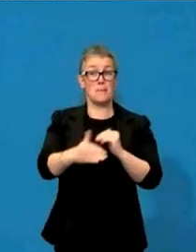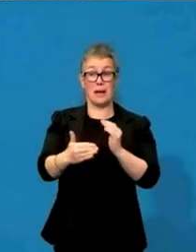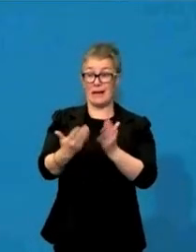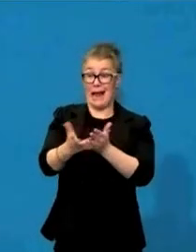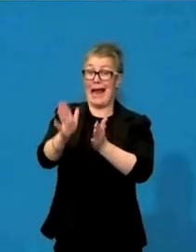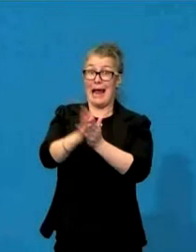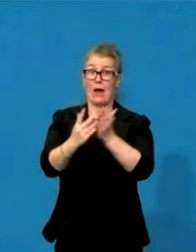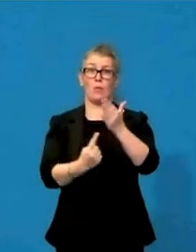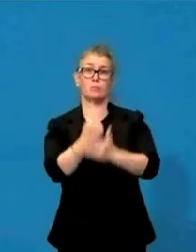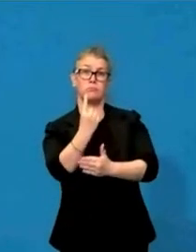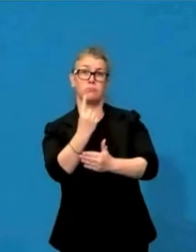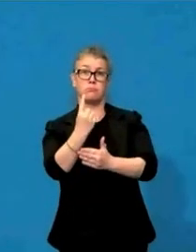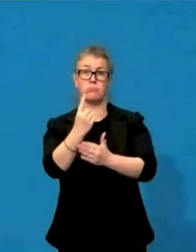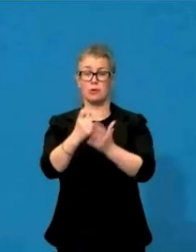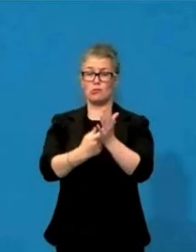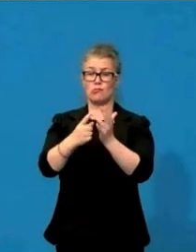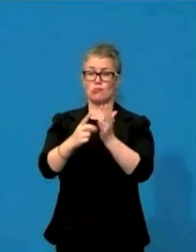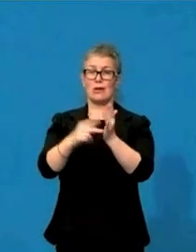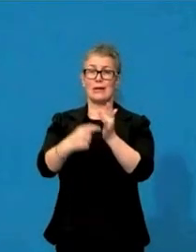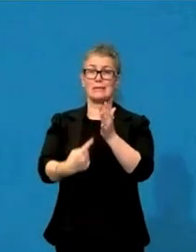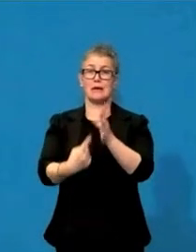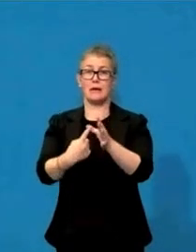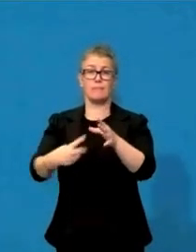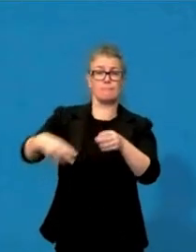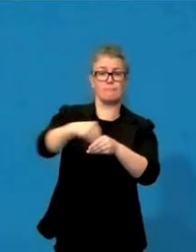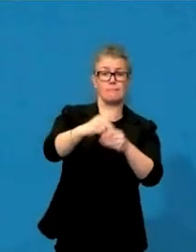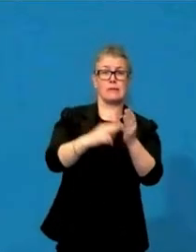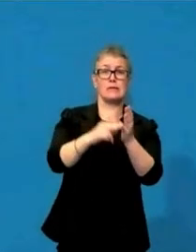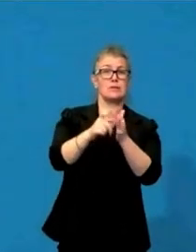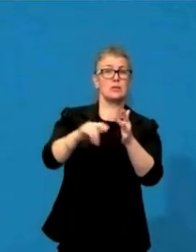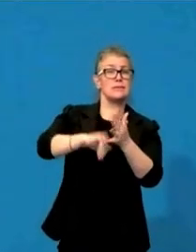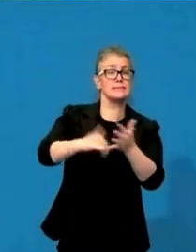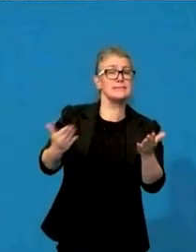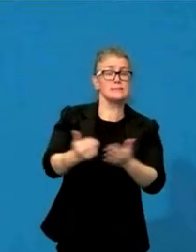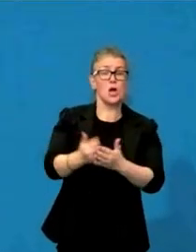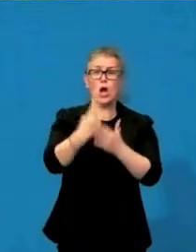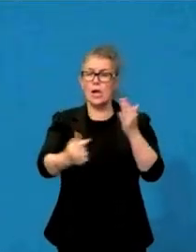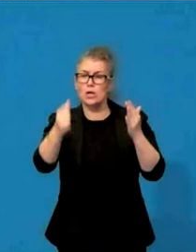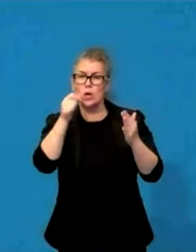participant. All I knew at the time was maybe she was transferred over from